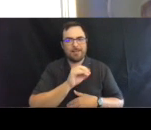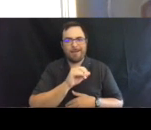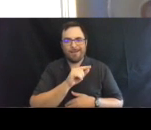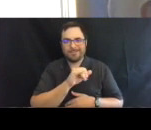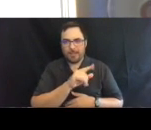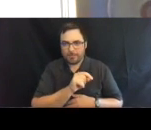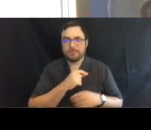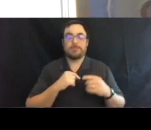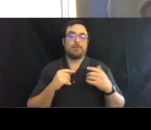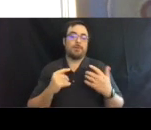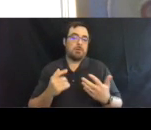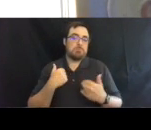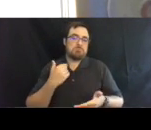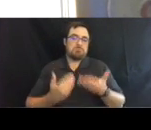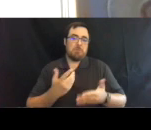their...like if we're working in a school, might be using